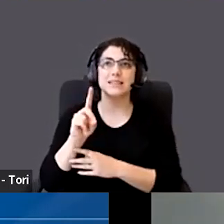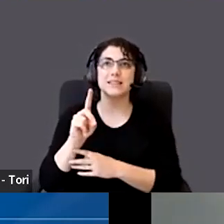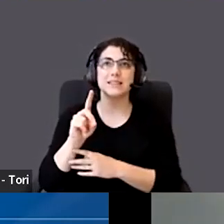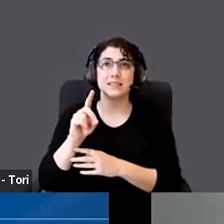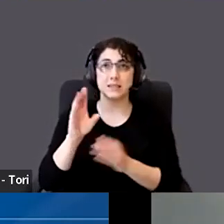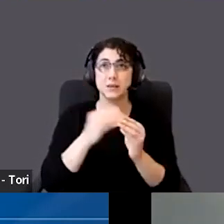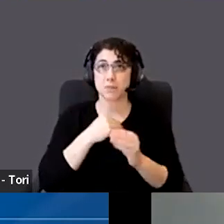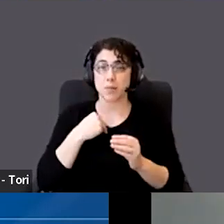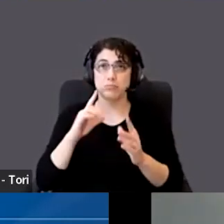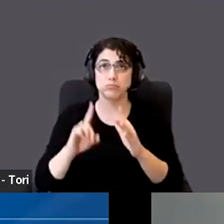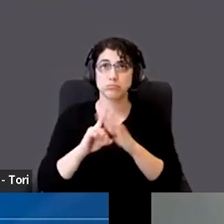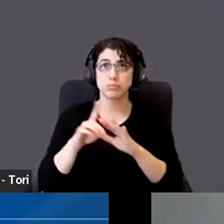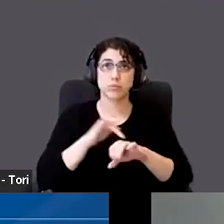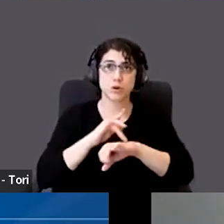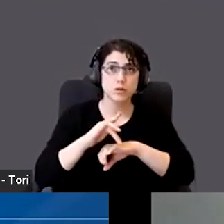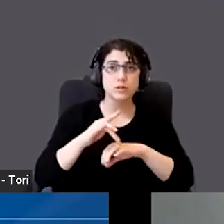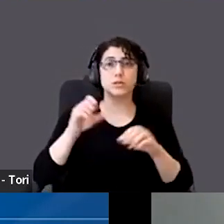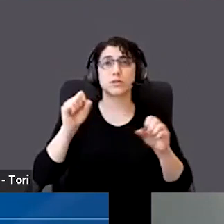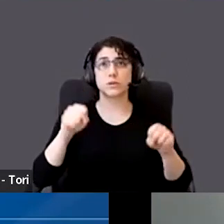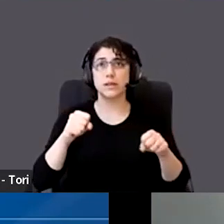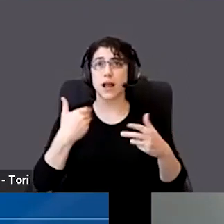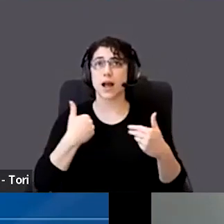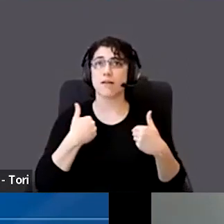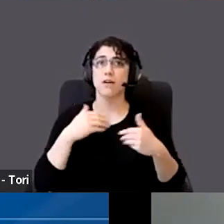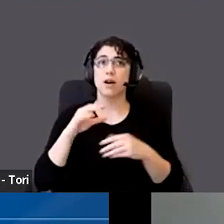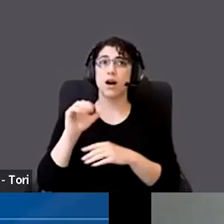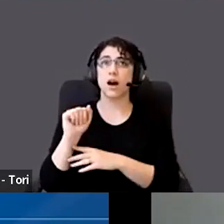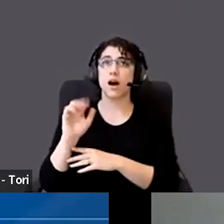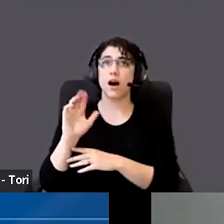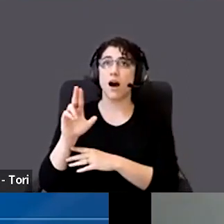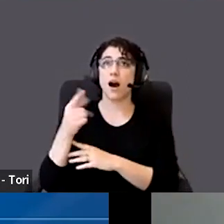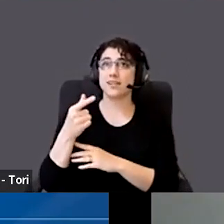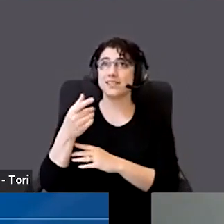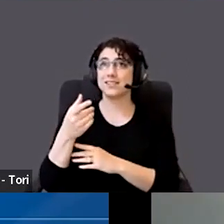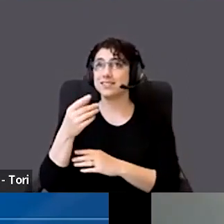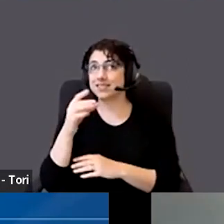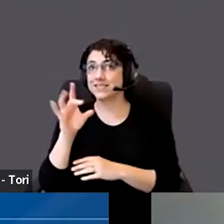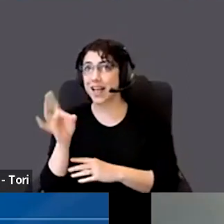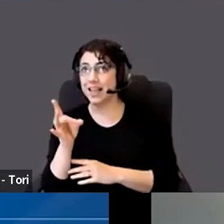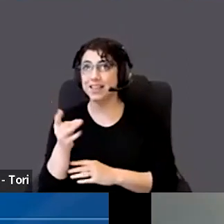so that we could have on August 8th a dinner. So the meeting is planned for August 9th.